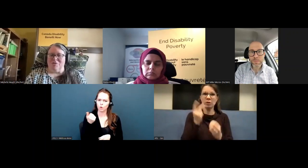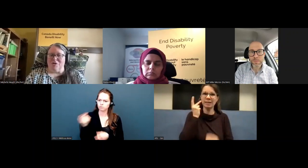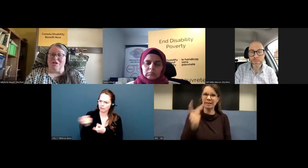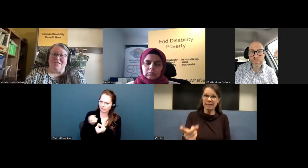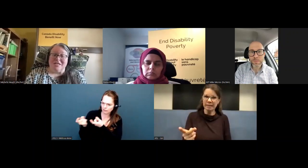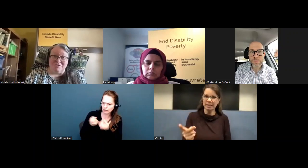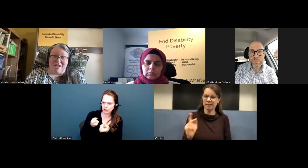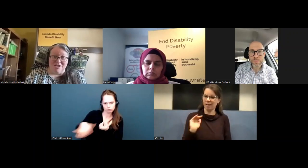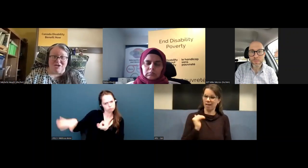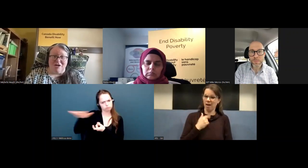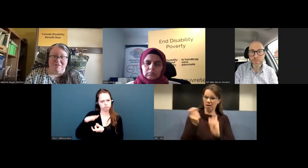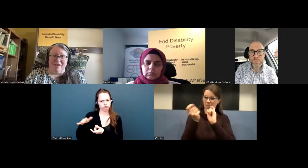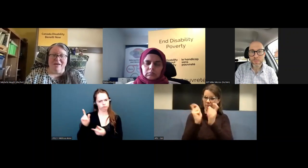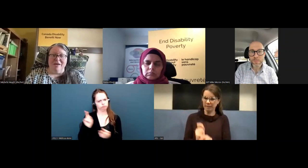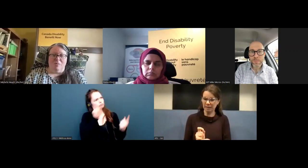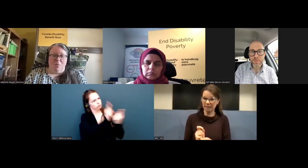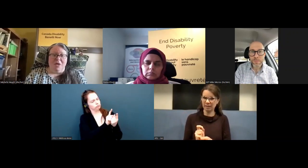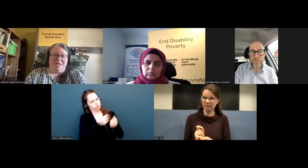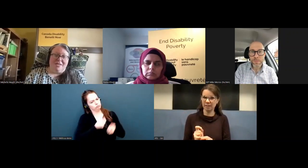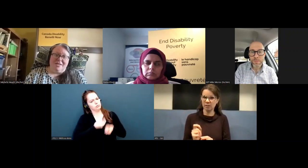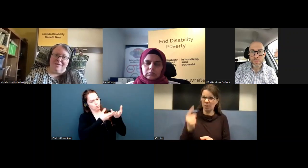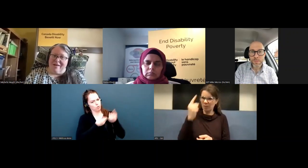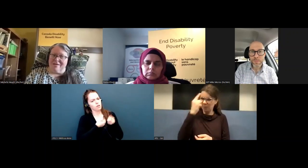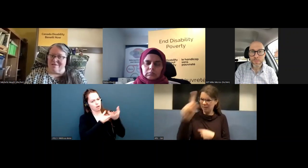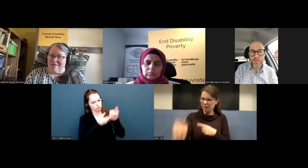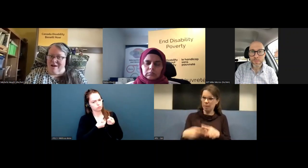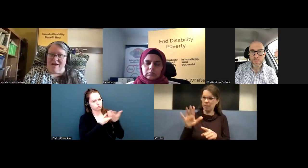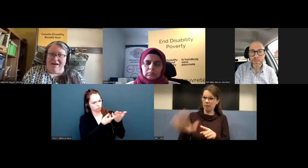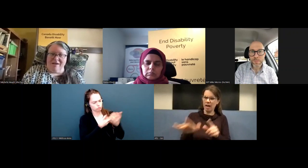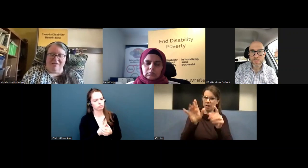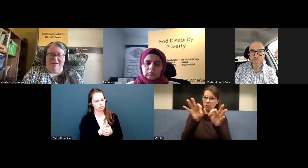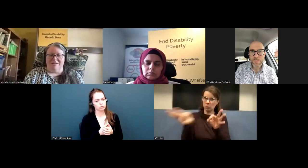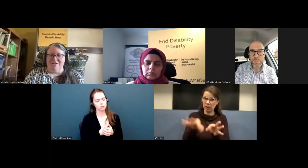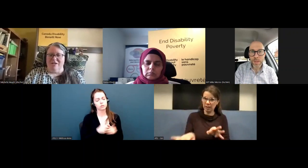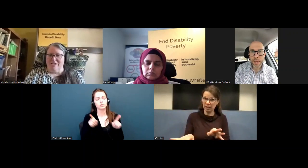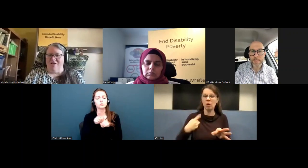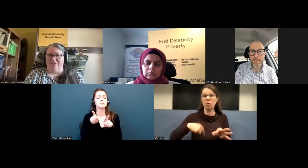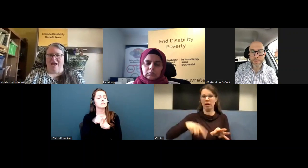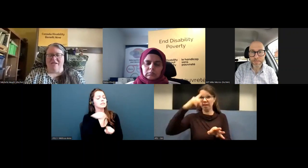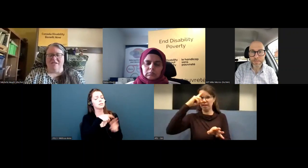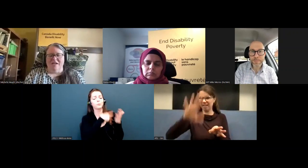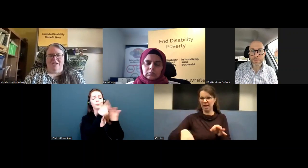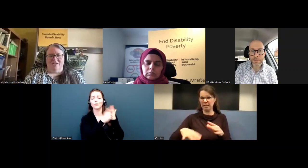CONSIDERATION OF IT, WELL WE CONSIDER THAT THE START LINE AND CERTAINLY NOT THE END.